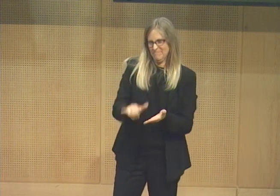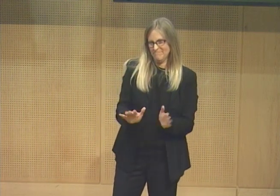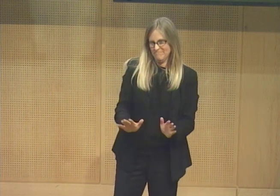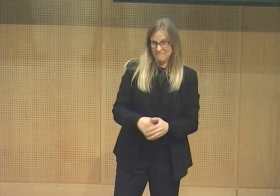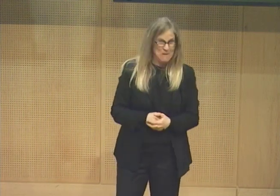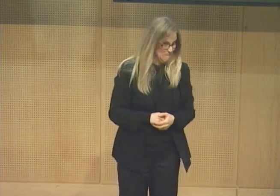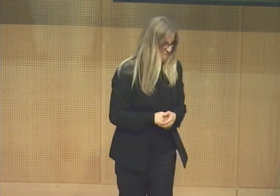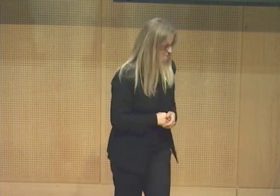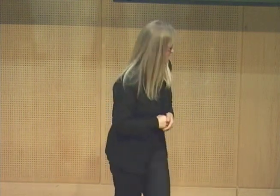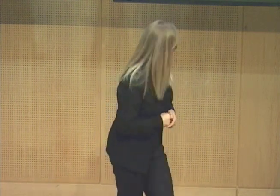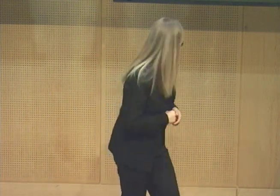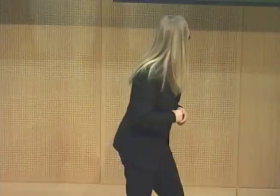if you will.